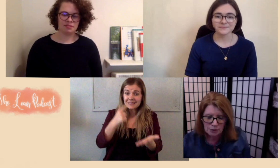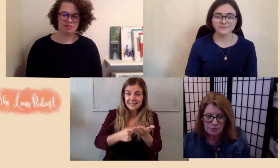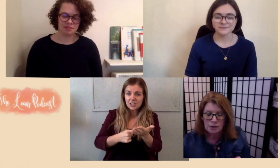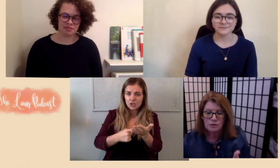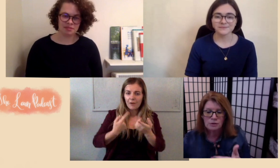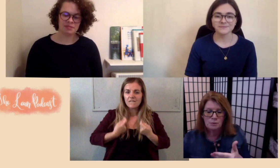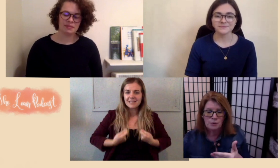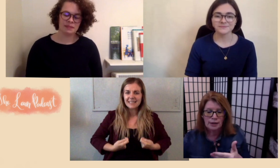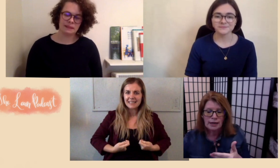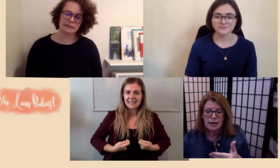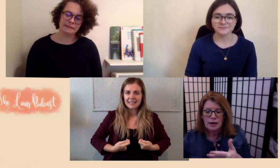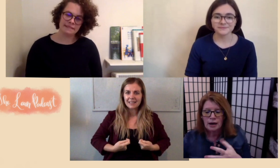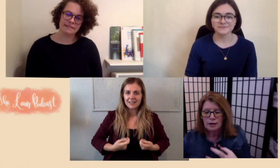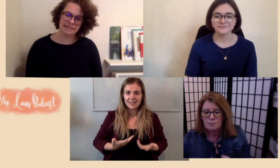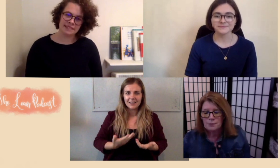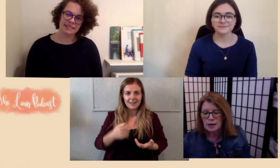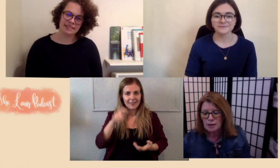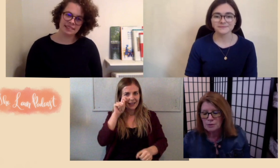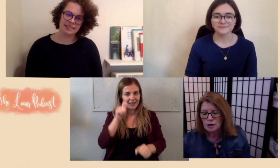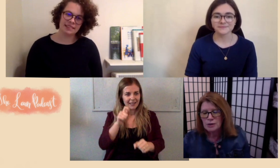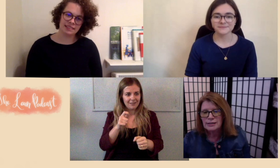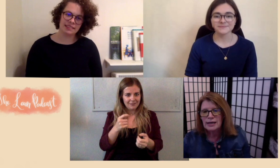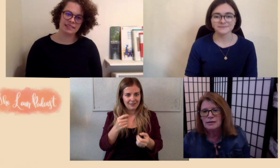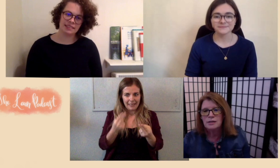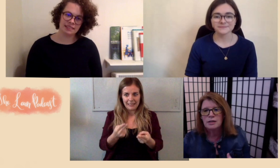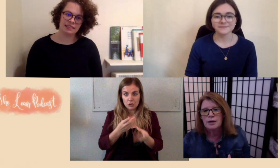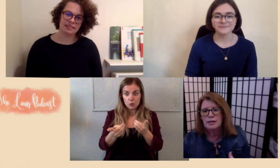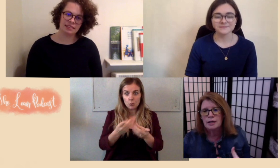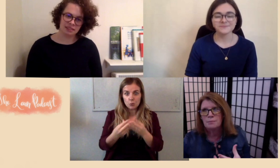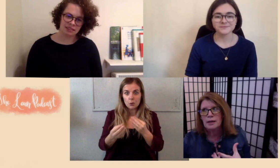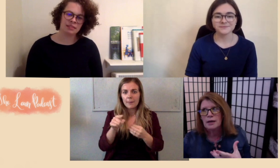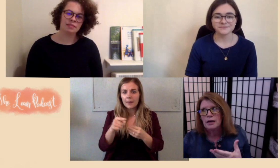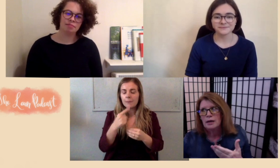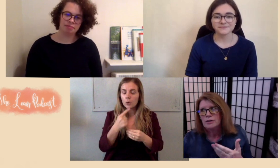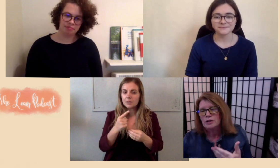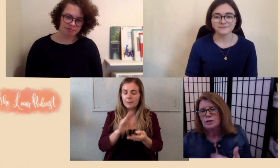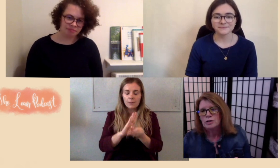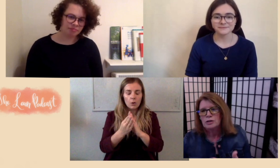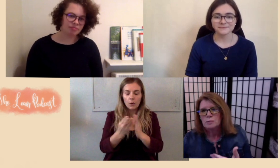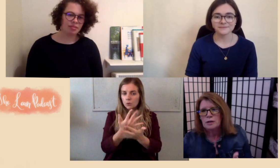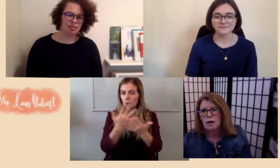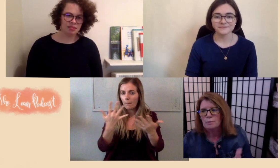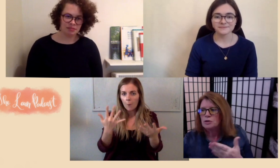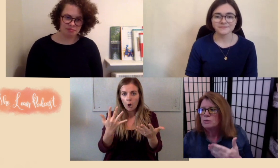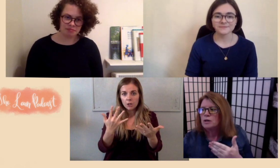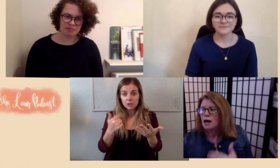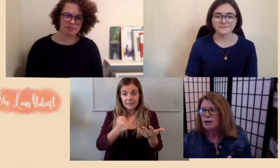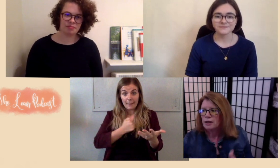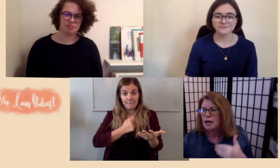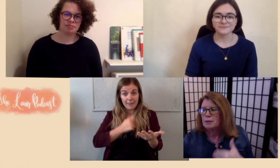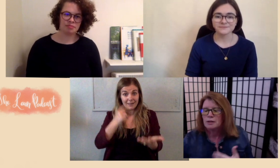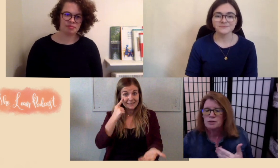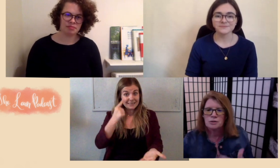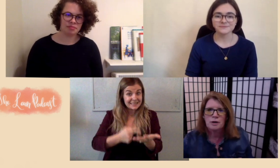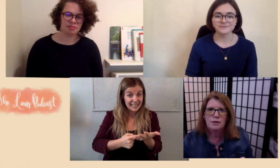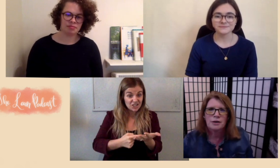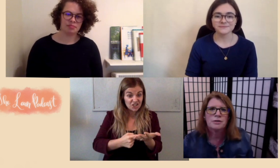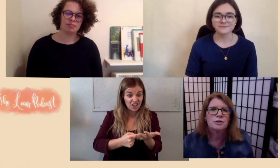becomes so intense that you end up, the decisions become, do nothing. Not because do nothing is a good decision,